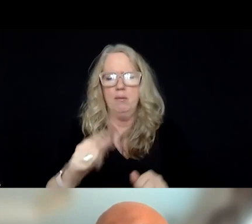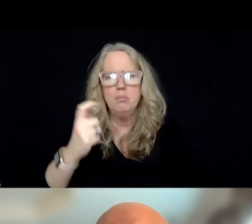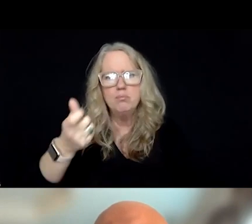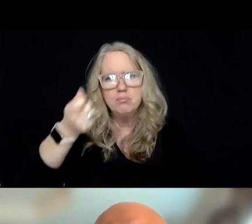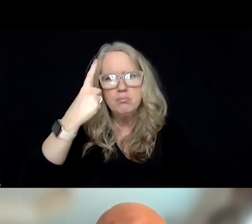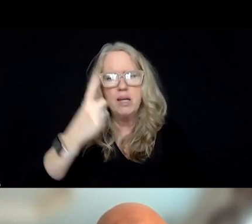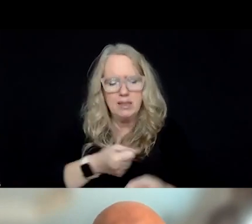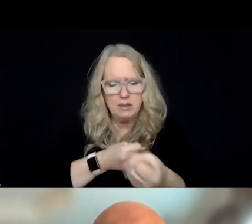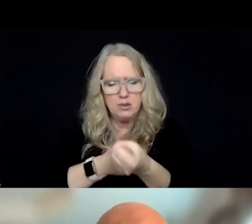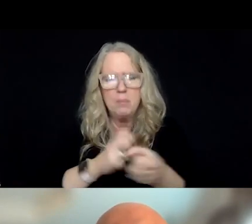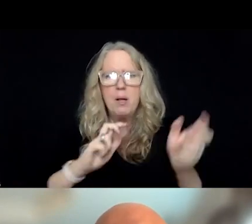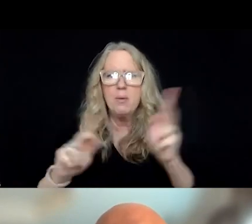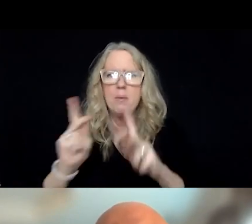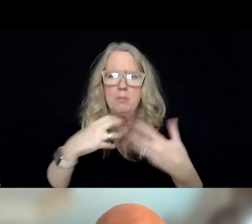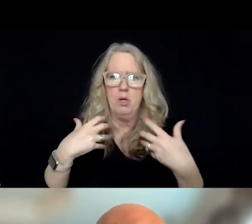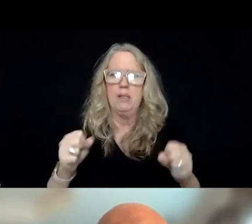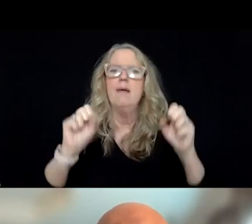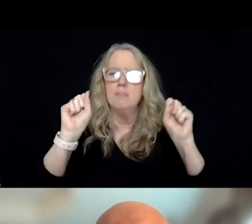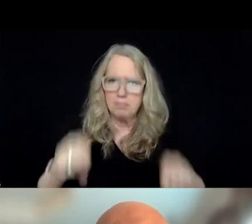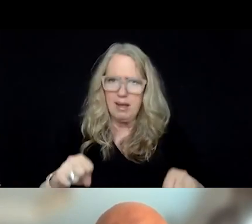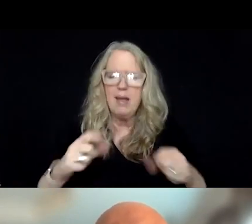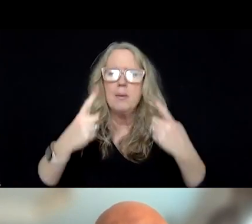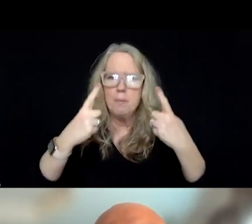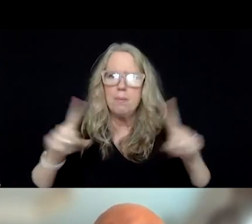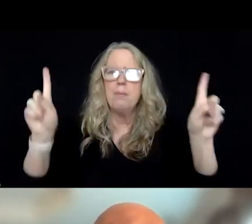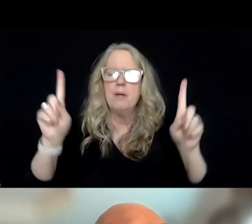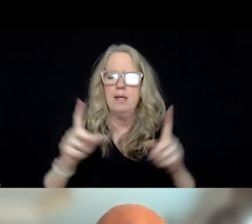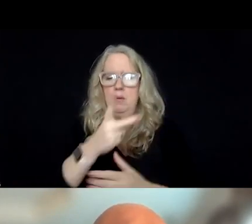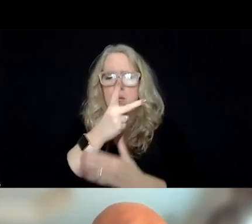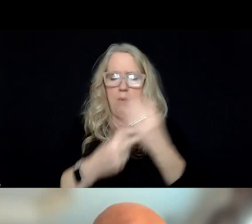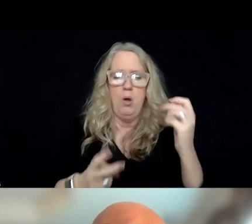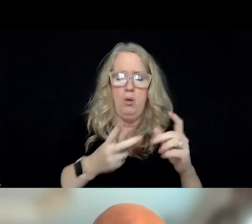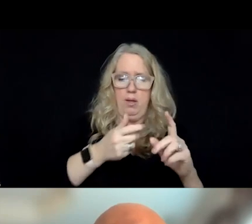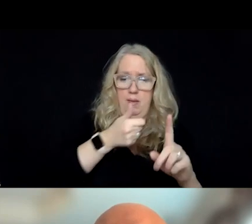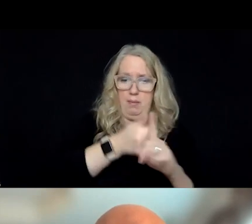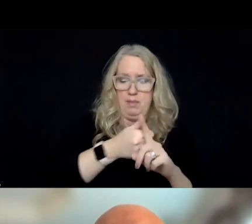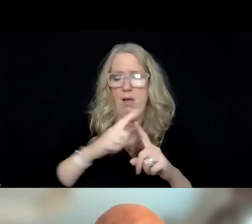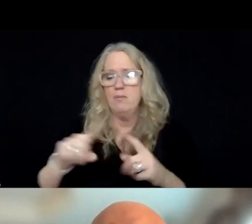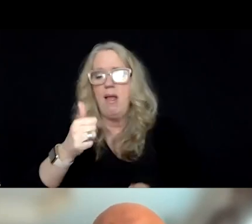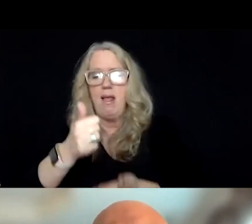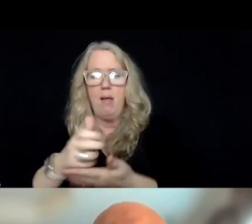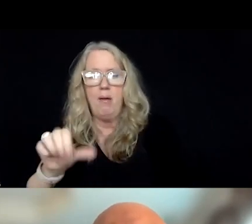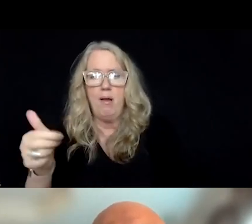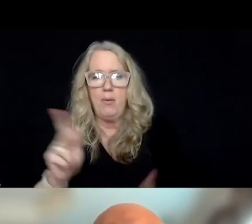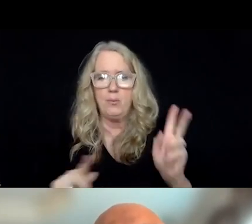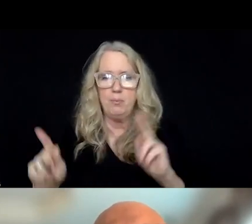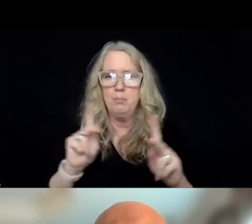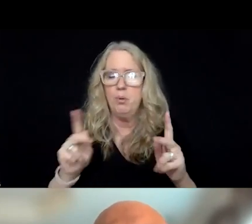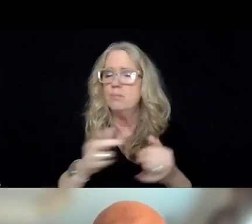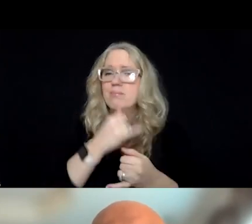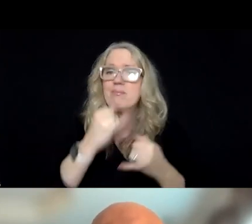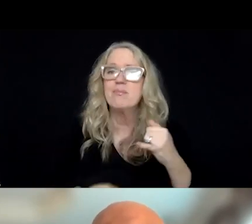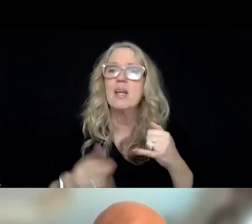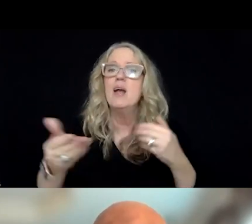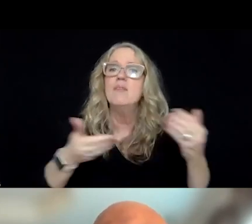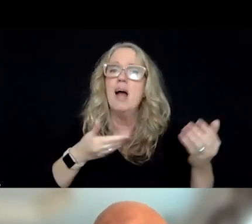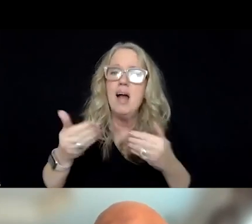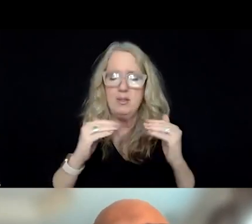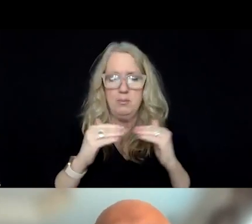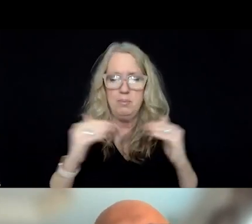IN RECOVERY CAN EXCEL IN THEIR ROLES. IN CONCLUSION, IT IS NOT